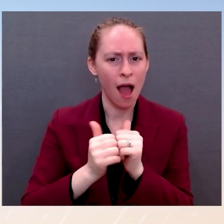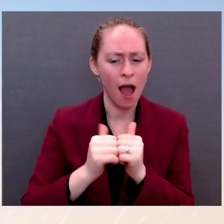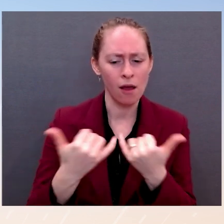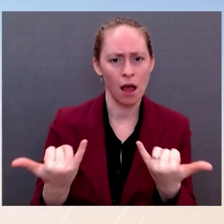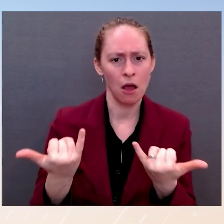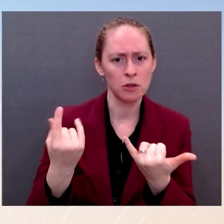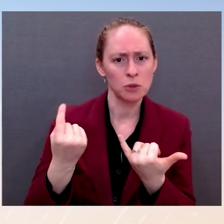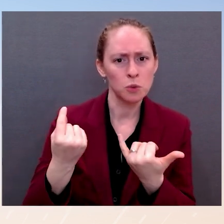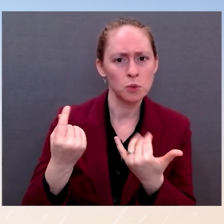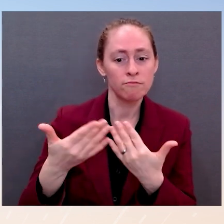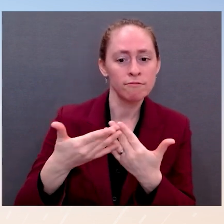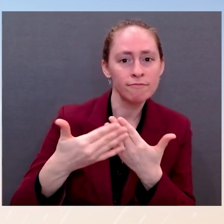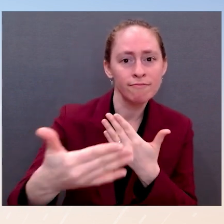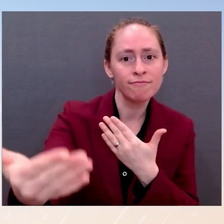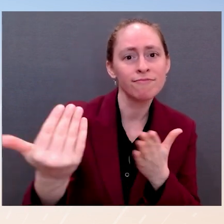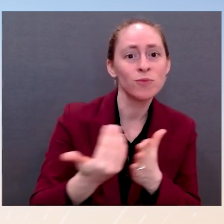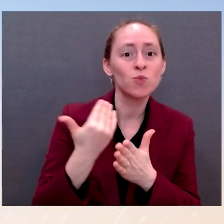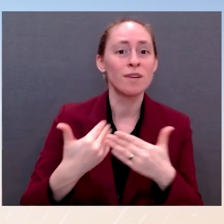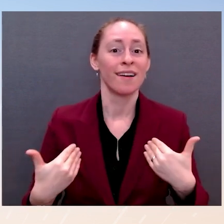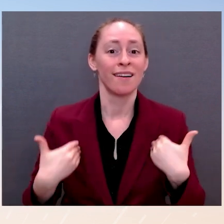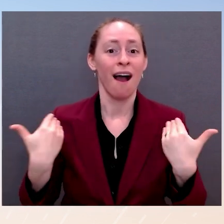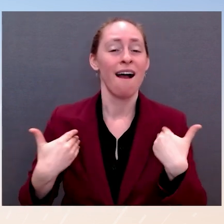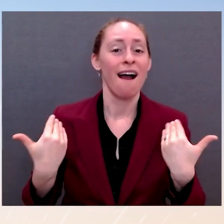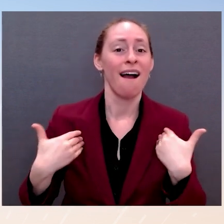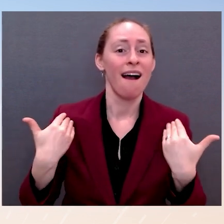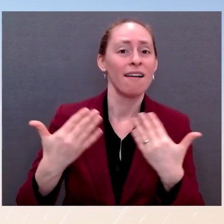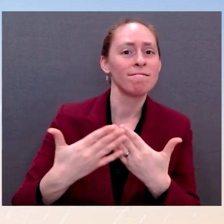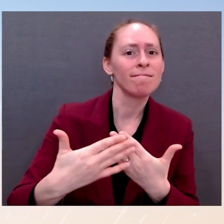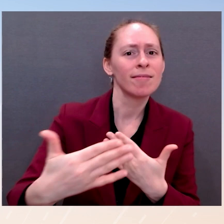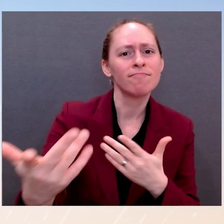way to make health outcomes and lives better in the future.